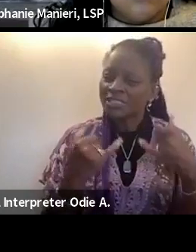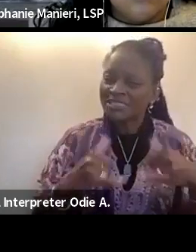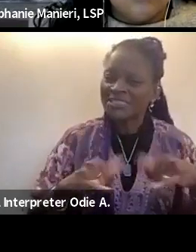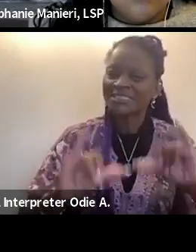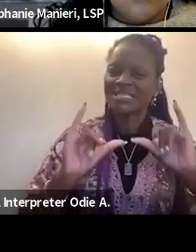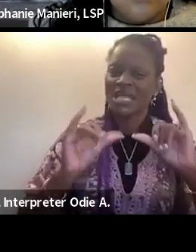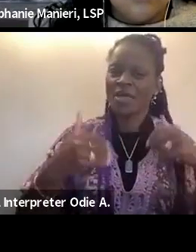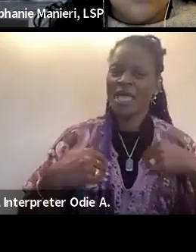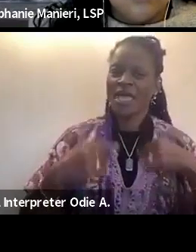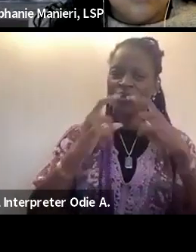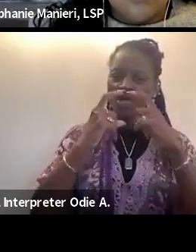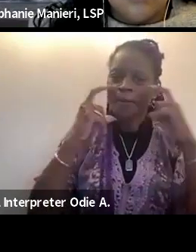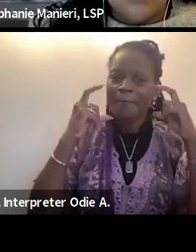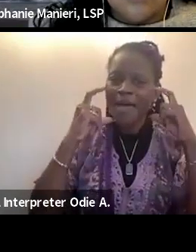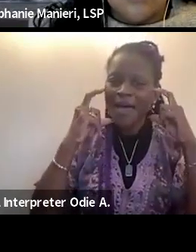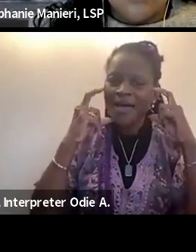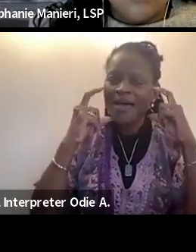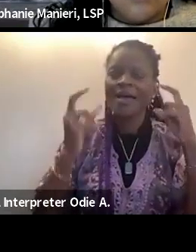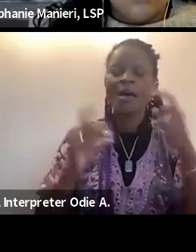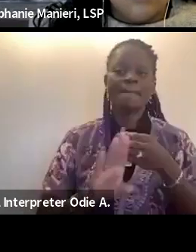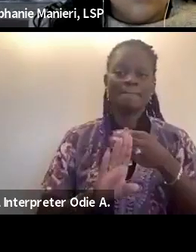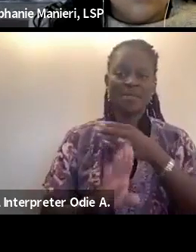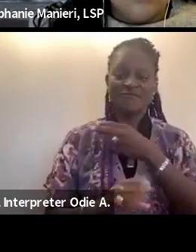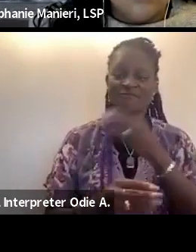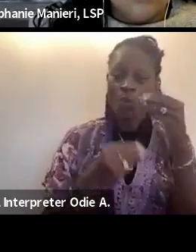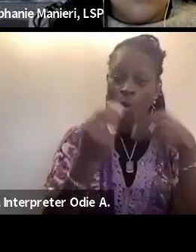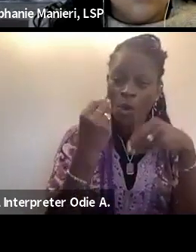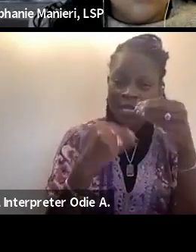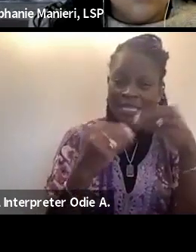people should wash their hands or disinfect with sanitizers.